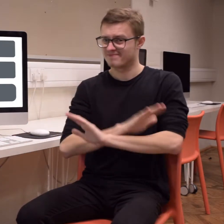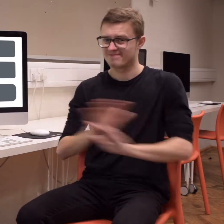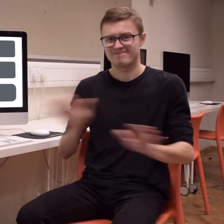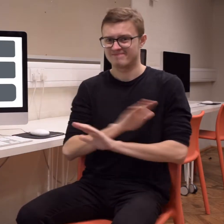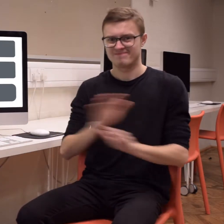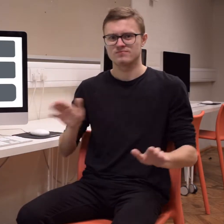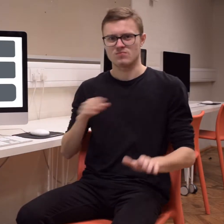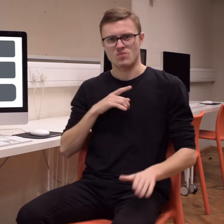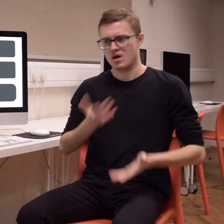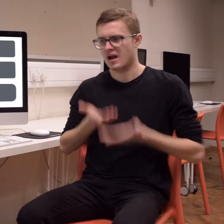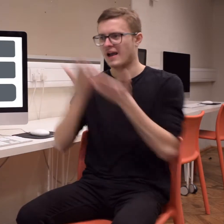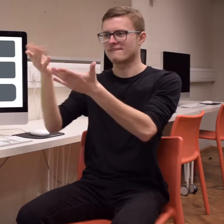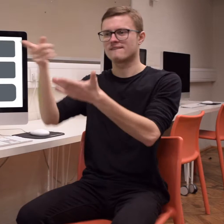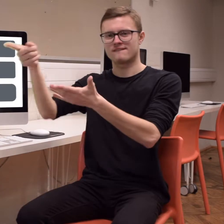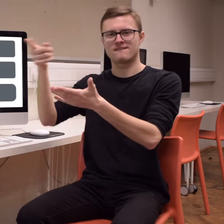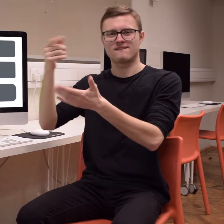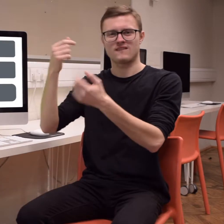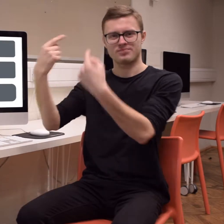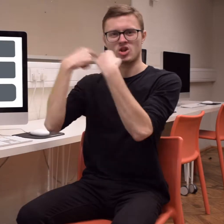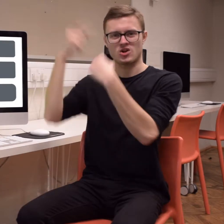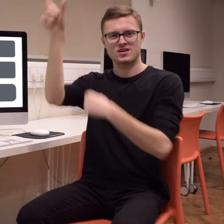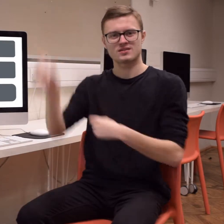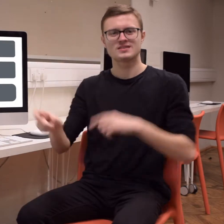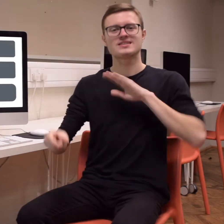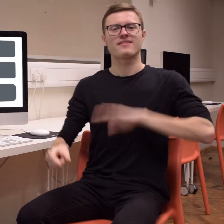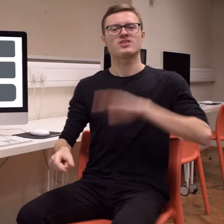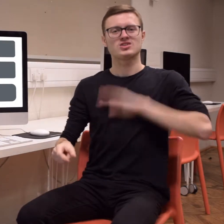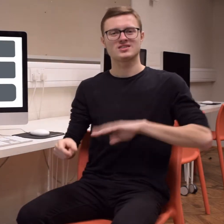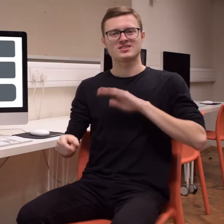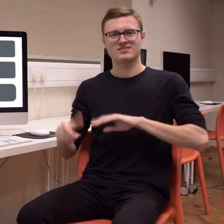Sometimes a reaction is what aggressors are looking for because they think it gives them power